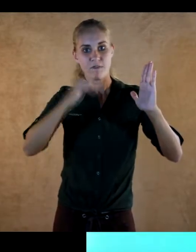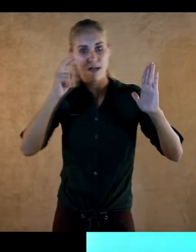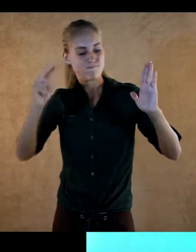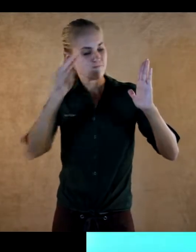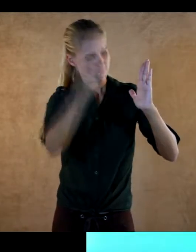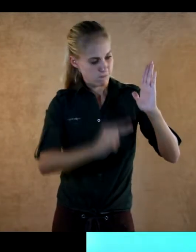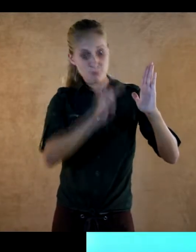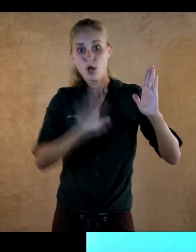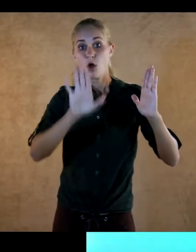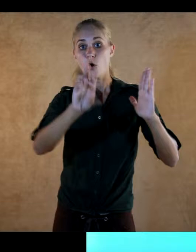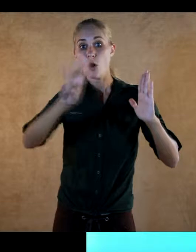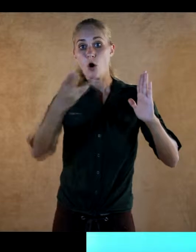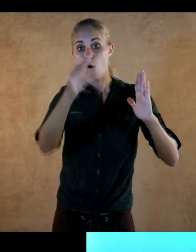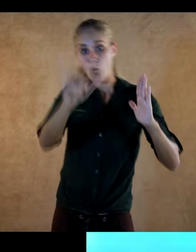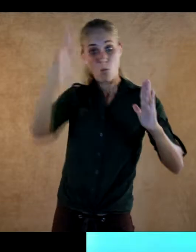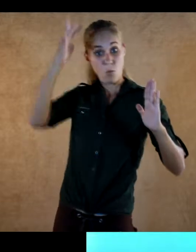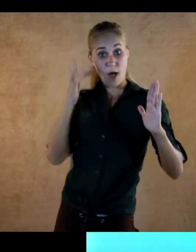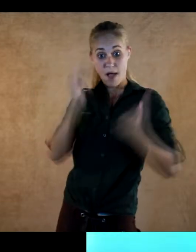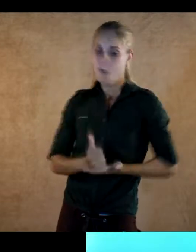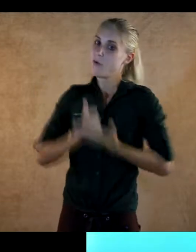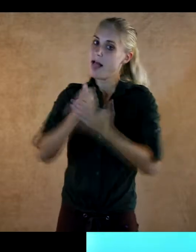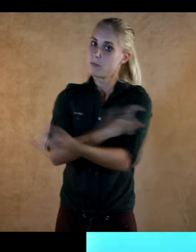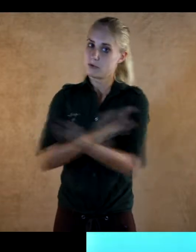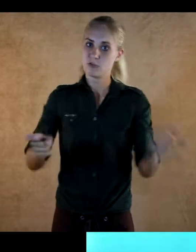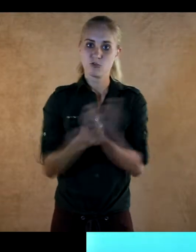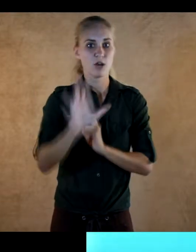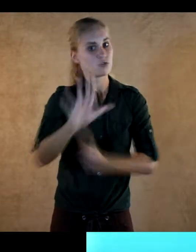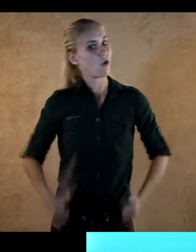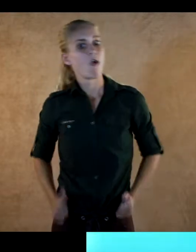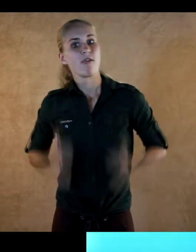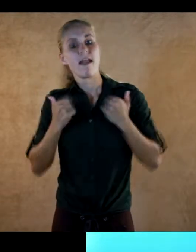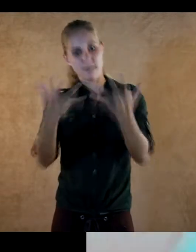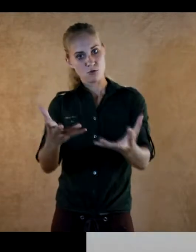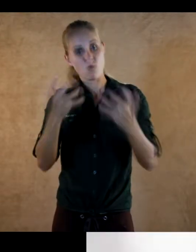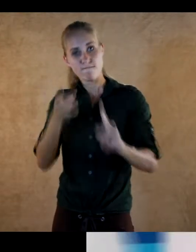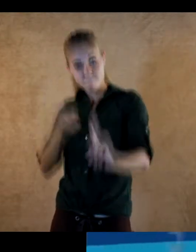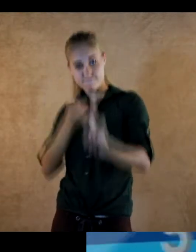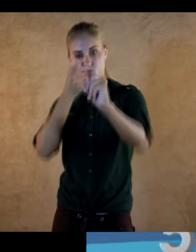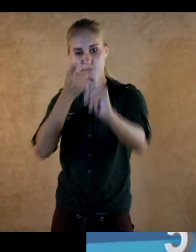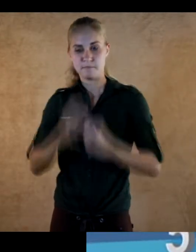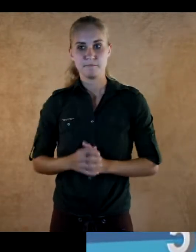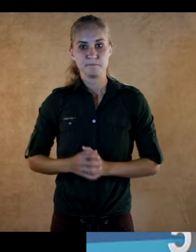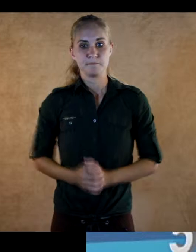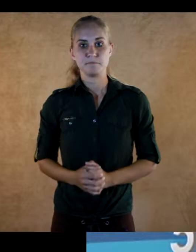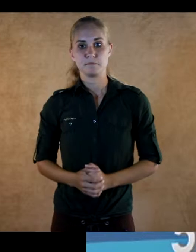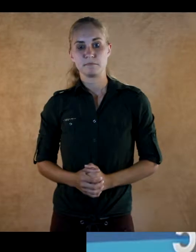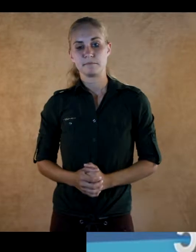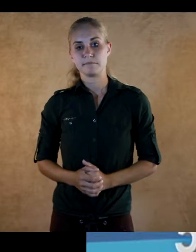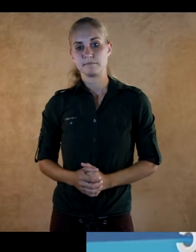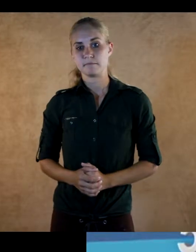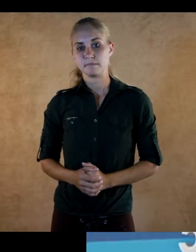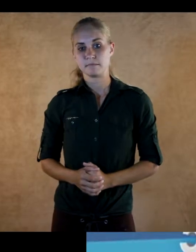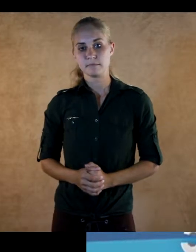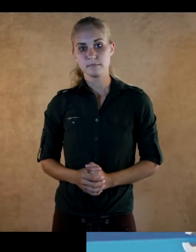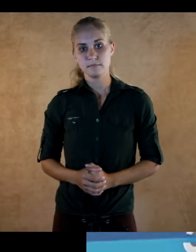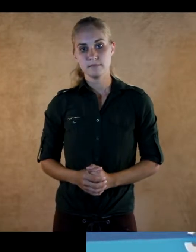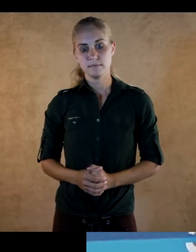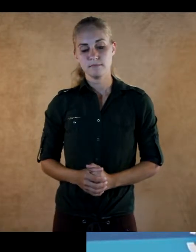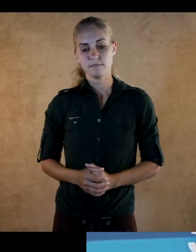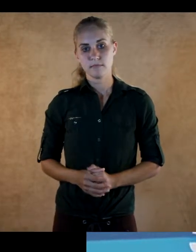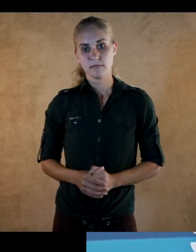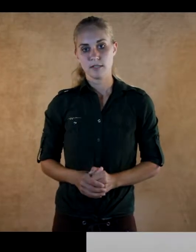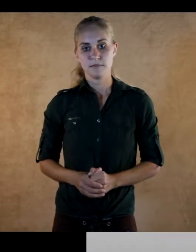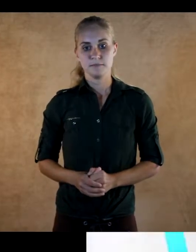Your WHY will drive you towards the transformation you are seeking.